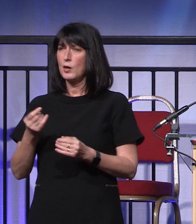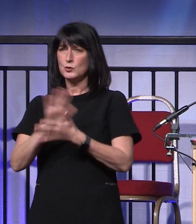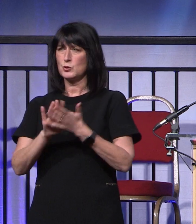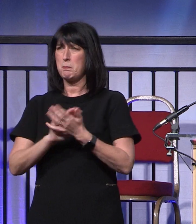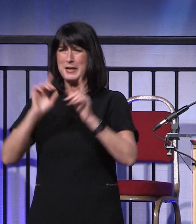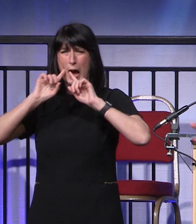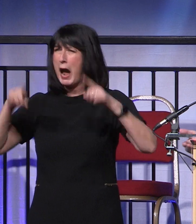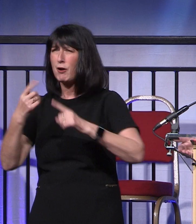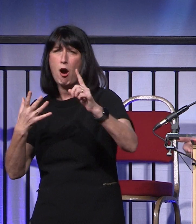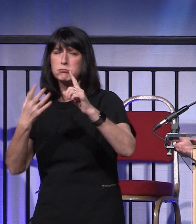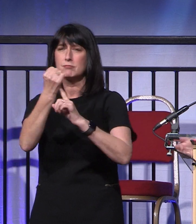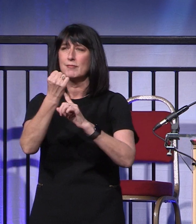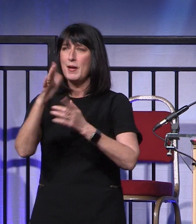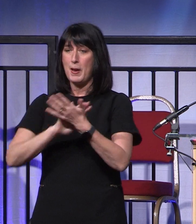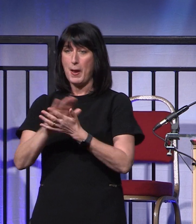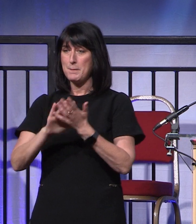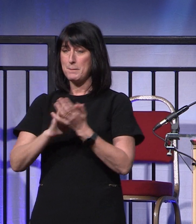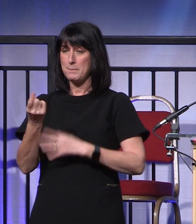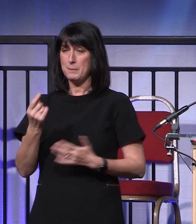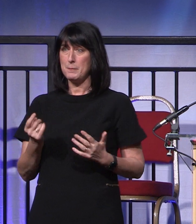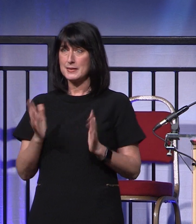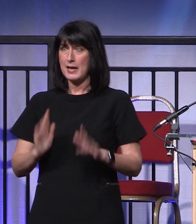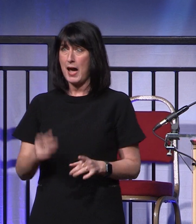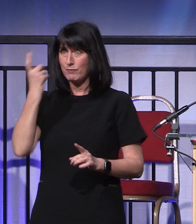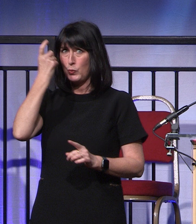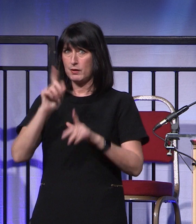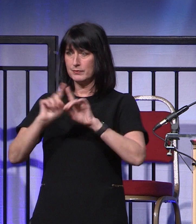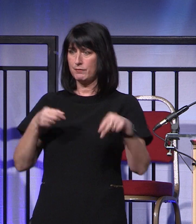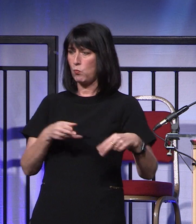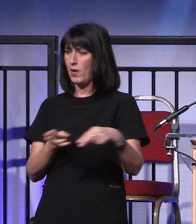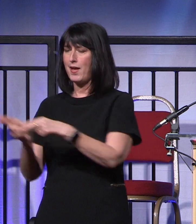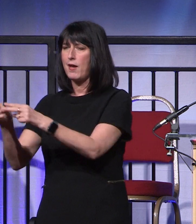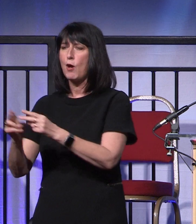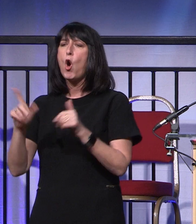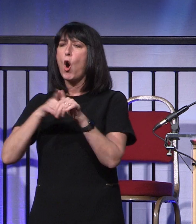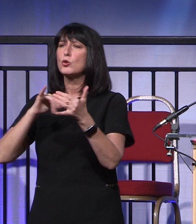you've just got to try another way Arnold Schwarzenegger said you cannot